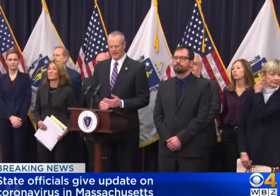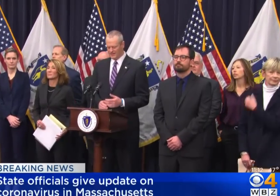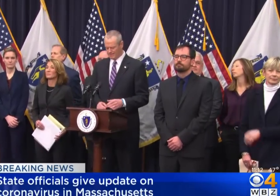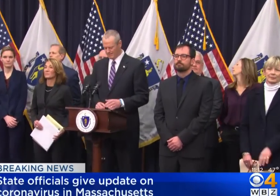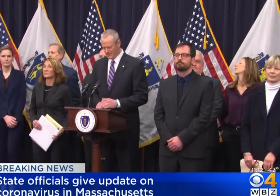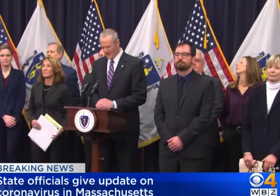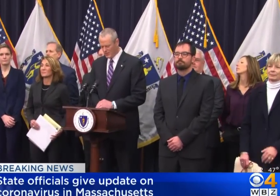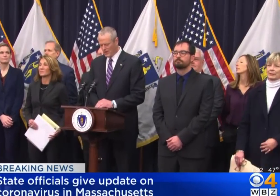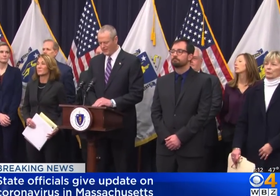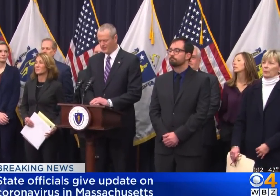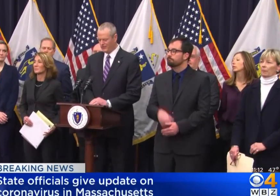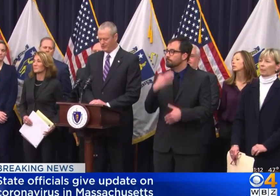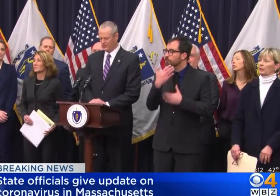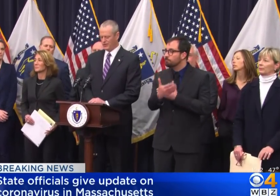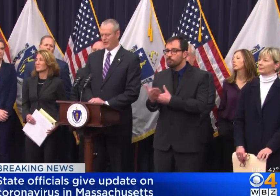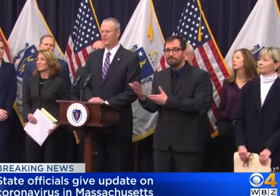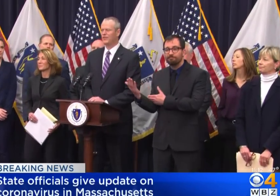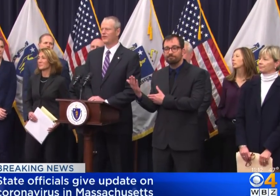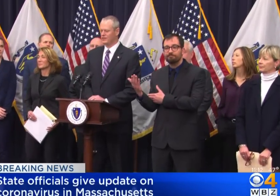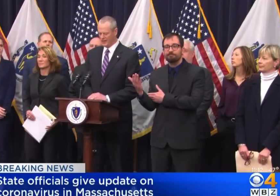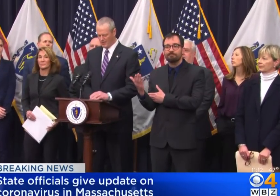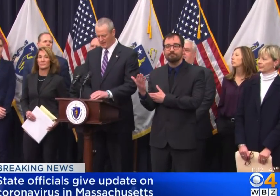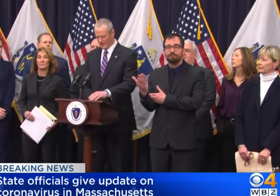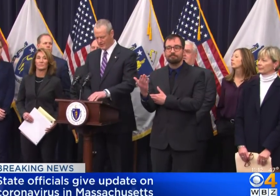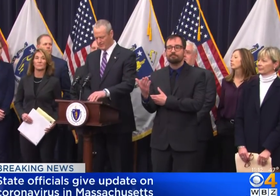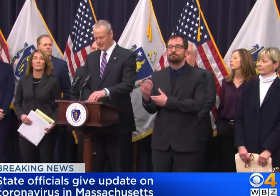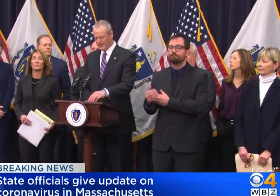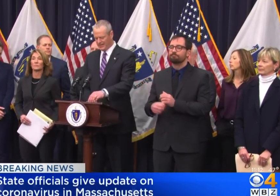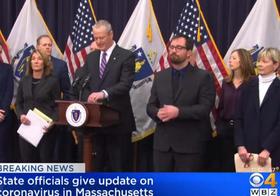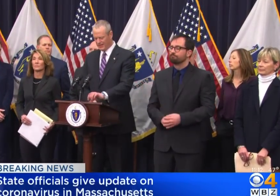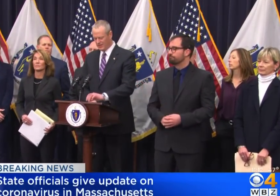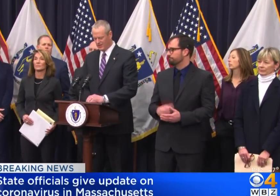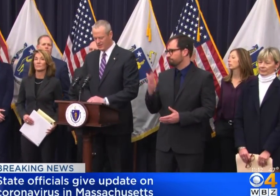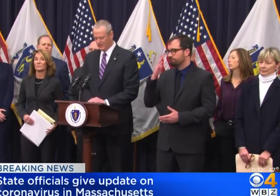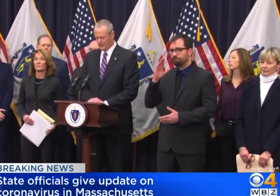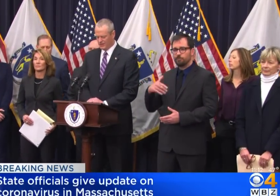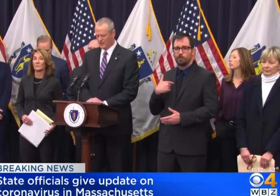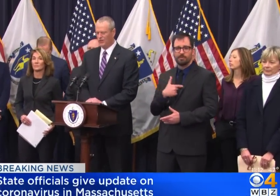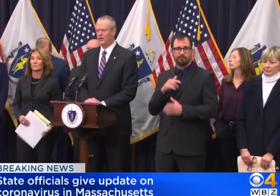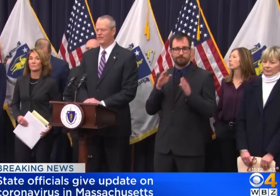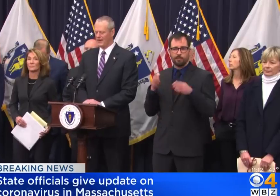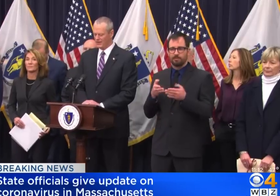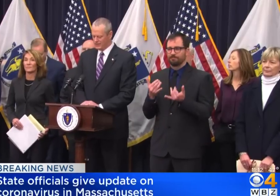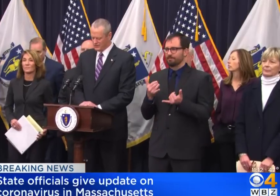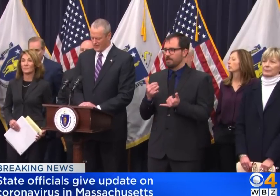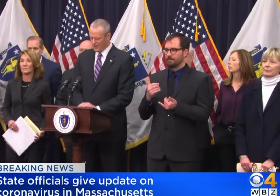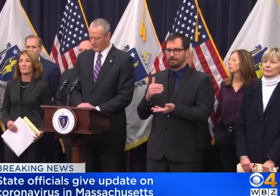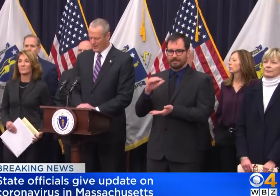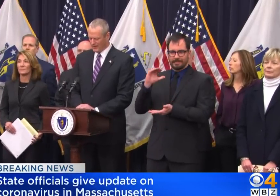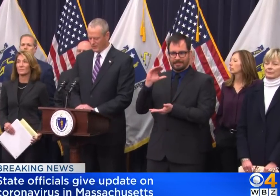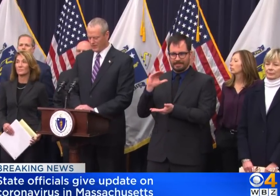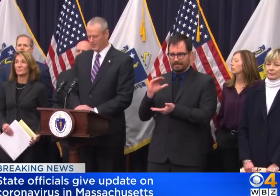RIGHT. ALL RIGHT. TAKING A LIVE LOOK INSIDE OF THE STATE HOUSE RIGHT NOW. STATE OFFICIALS ARE GIVING